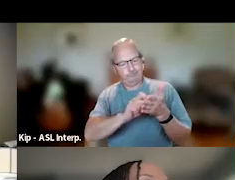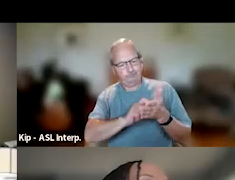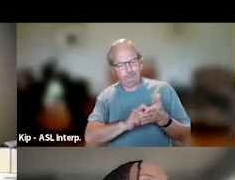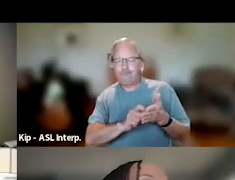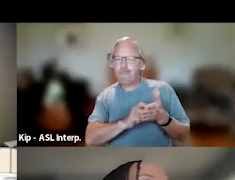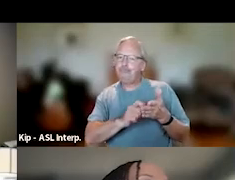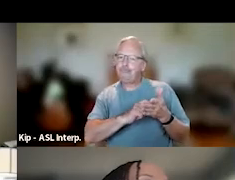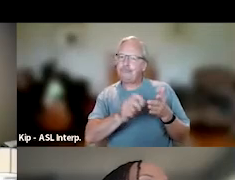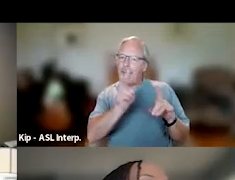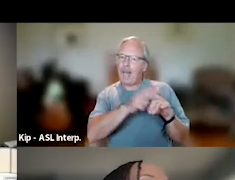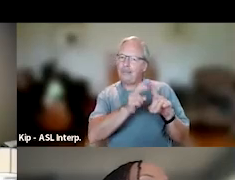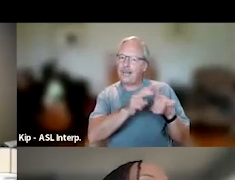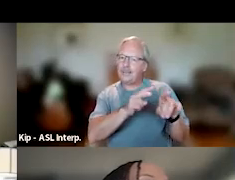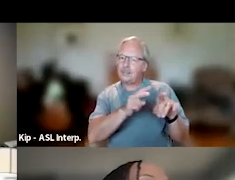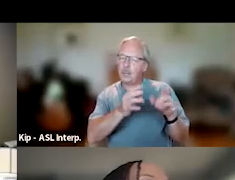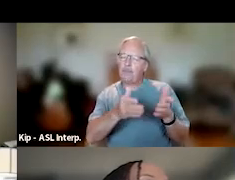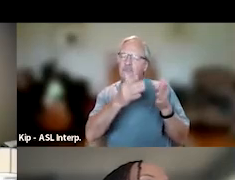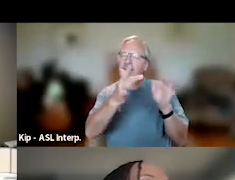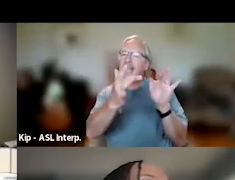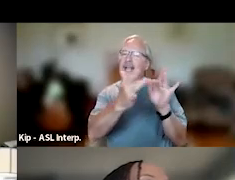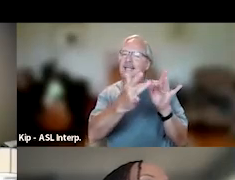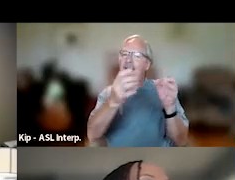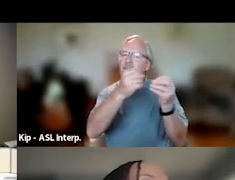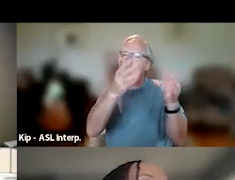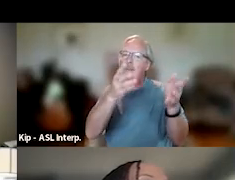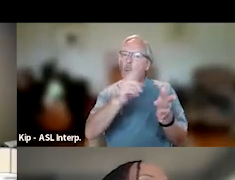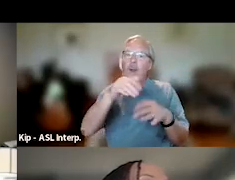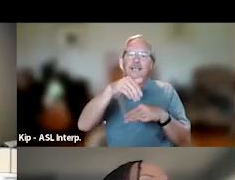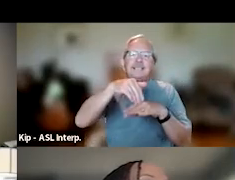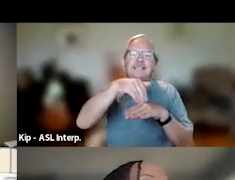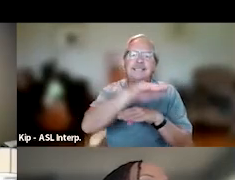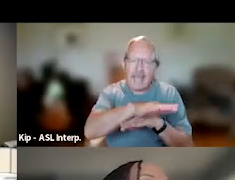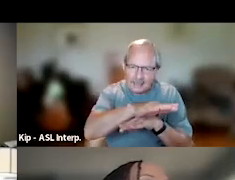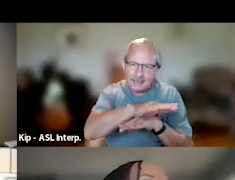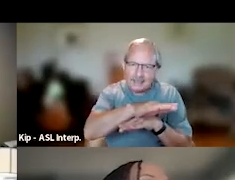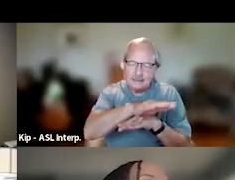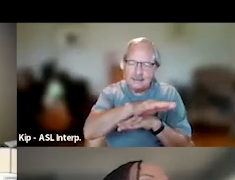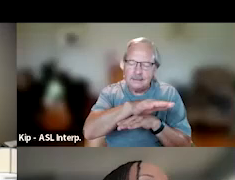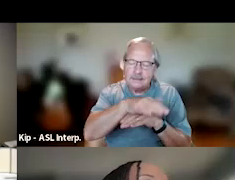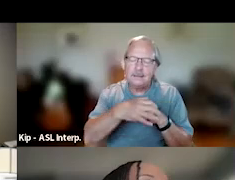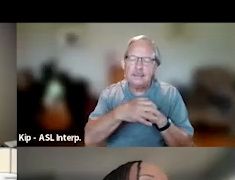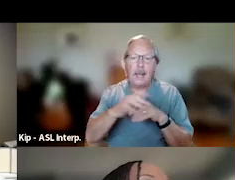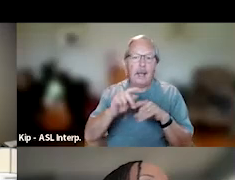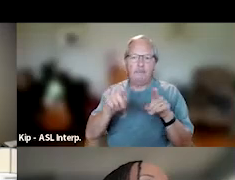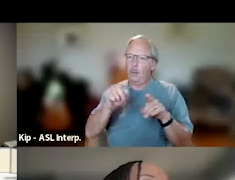and provide contact information for where to send that application, but we do not process